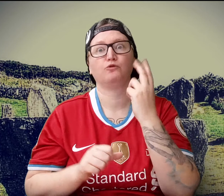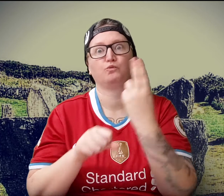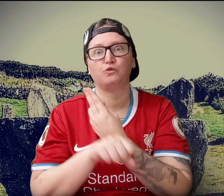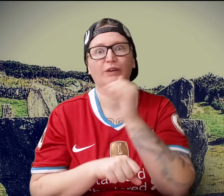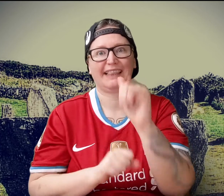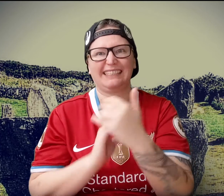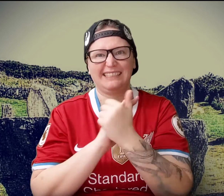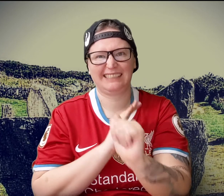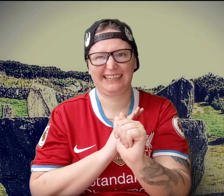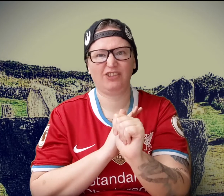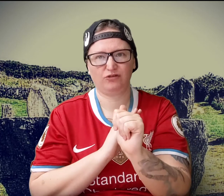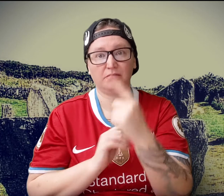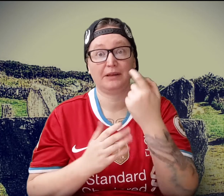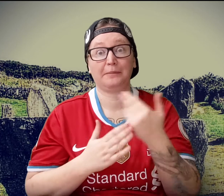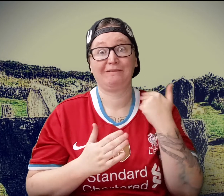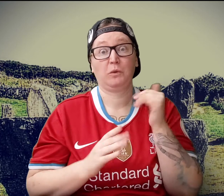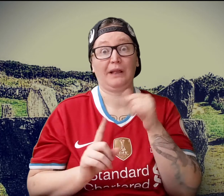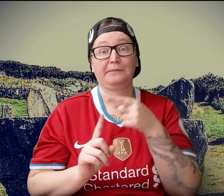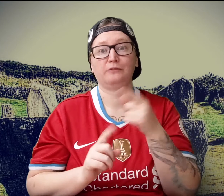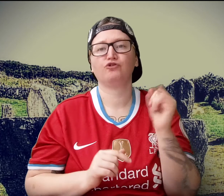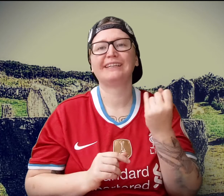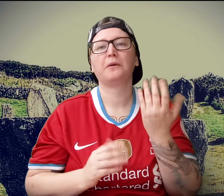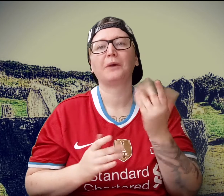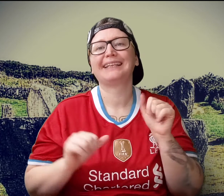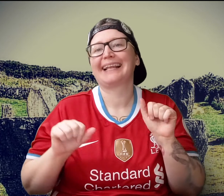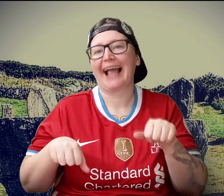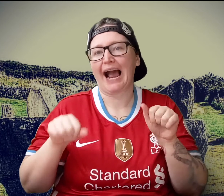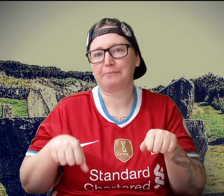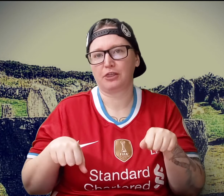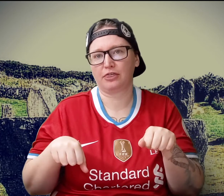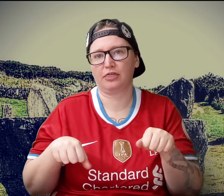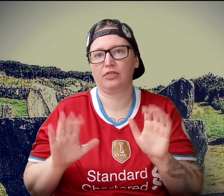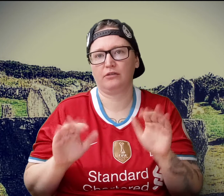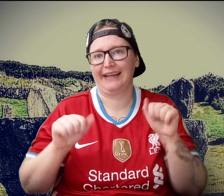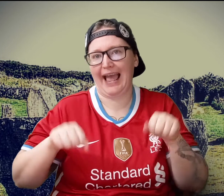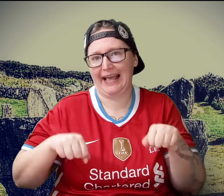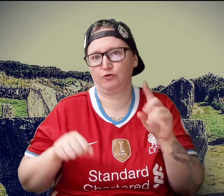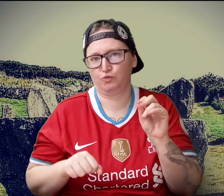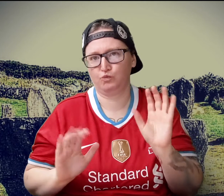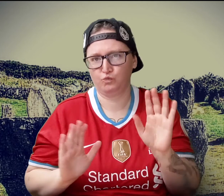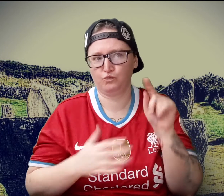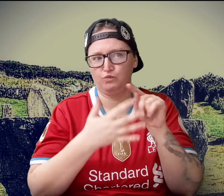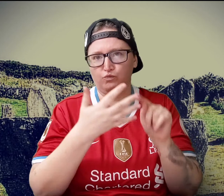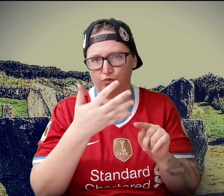that means that the vampire uses that skill before it might say what the vampire's capable of doing